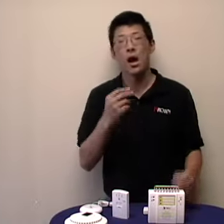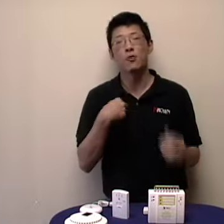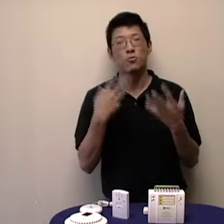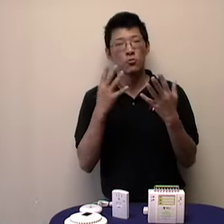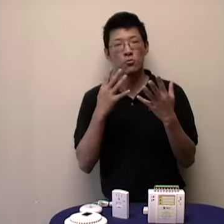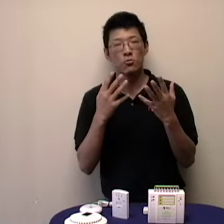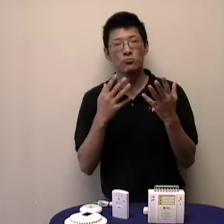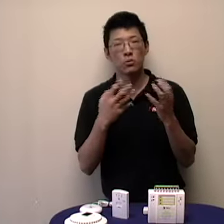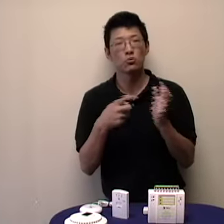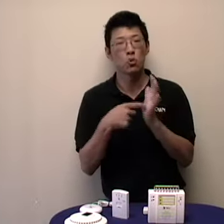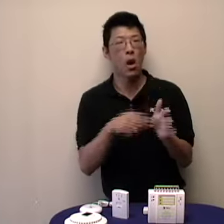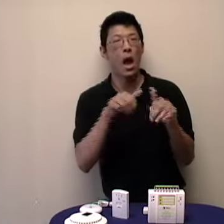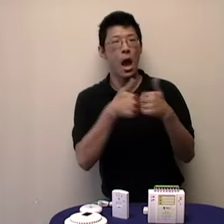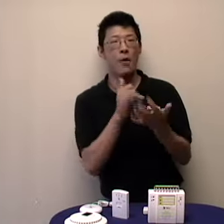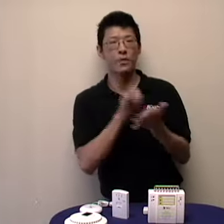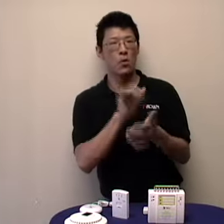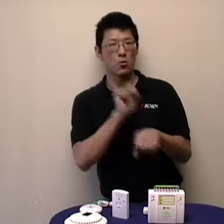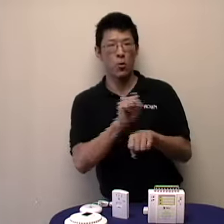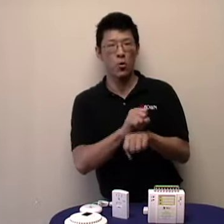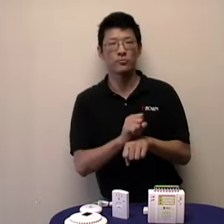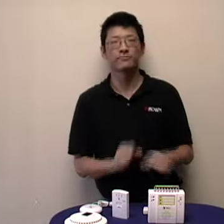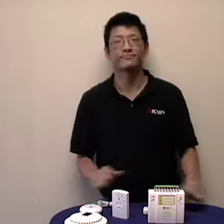We have a demo on KA300 System on next scene